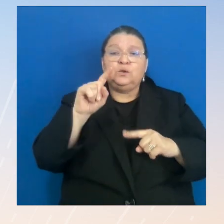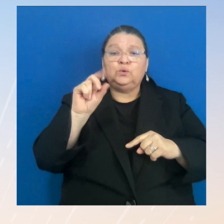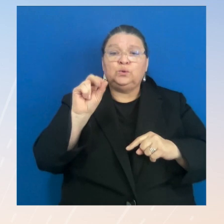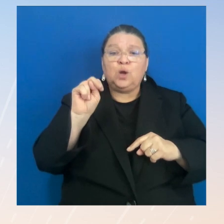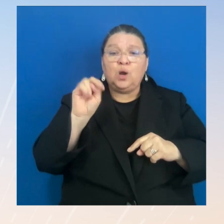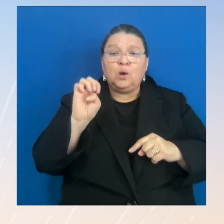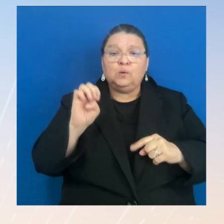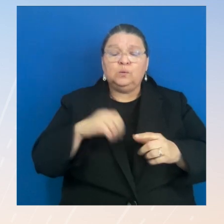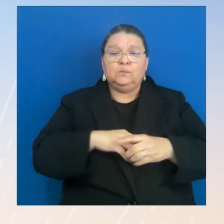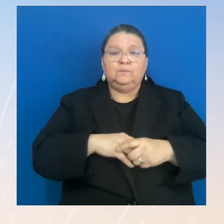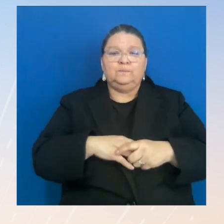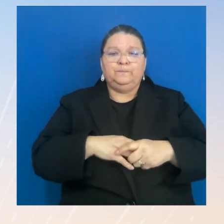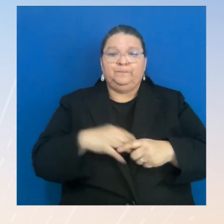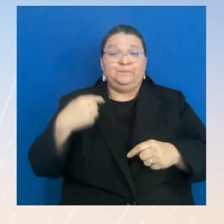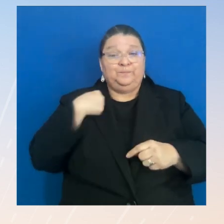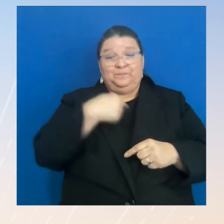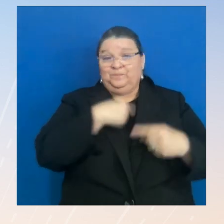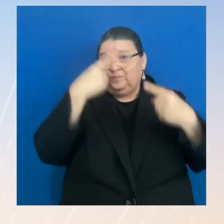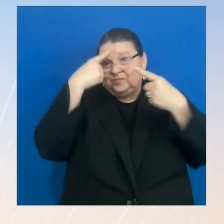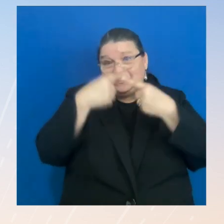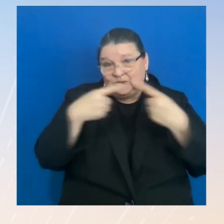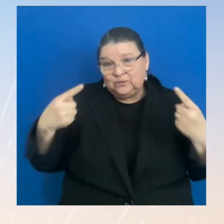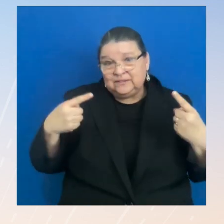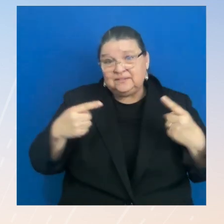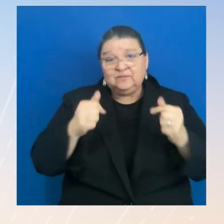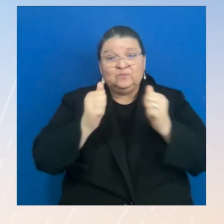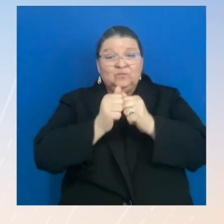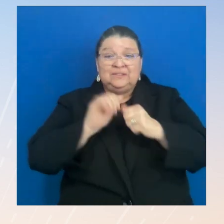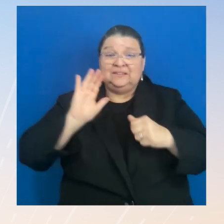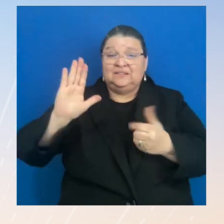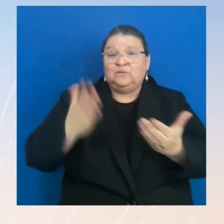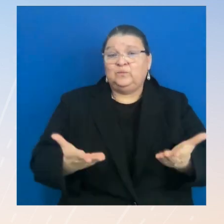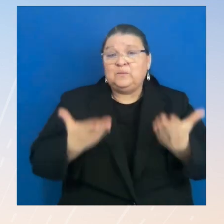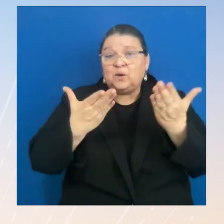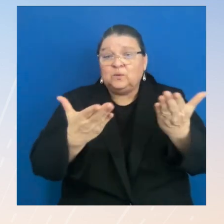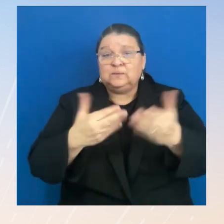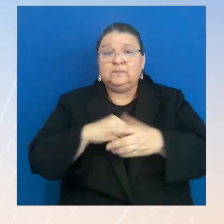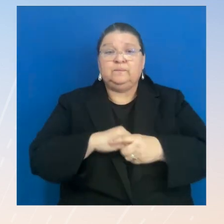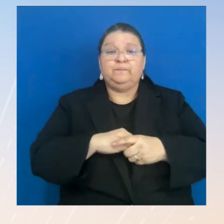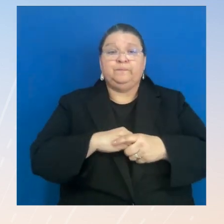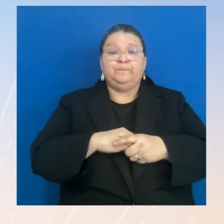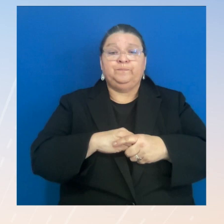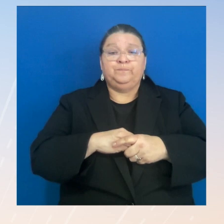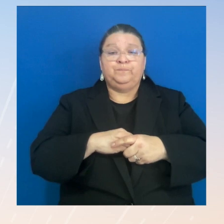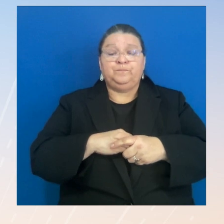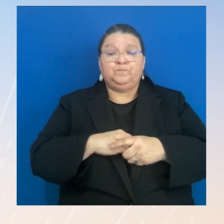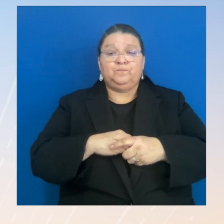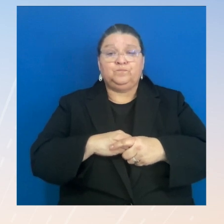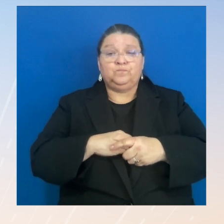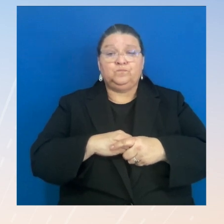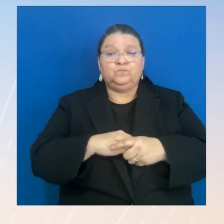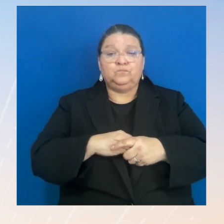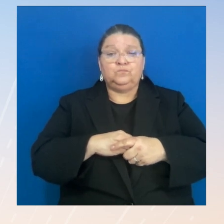Because a no-fly zone, which often people shorthand, essentially means us shooting down Russian planes